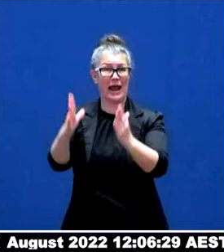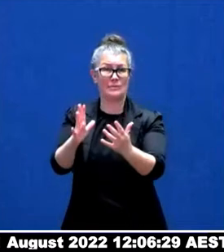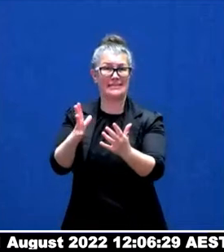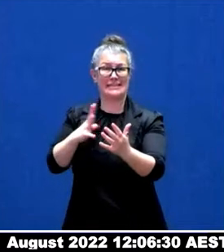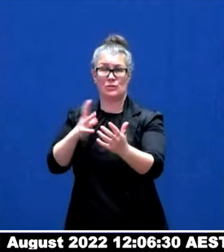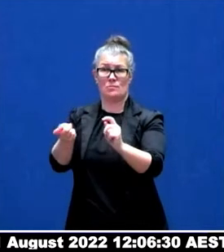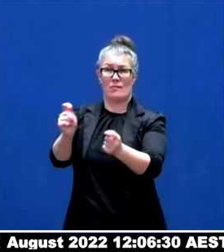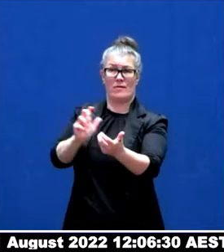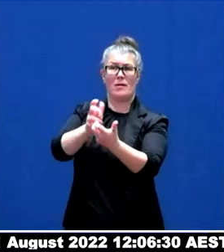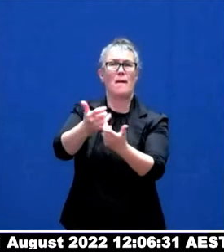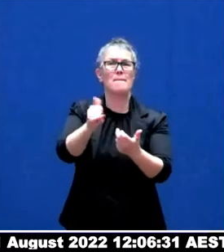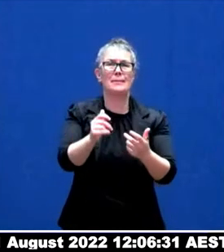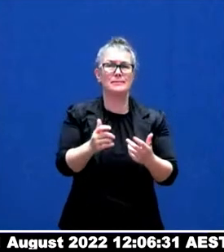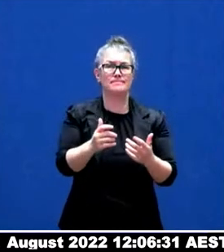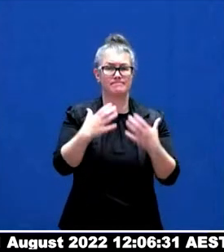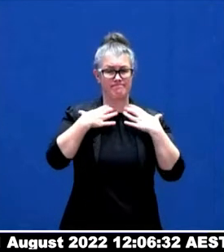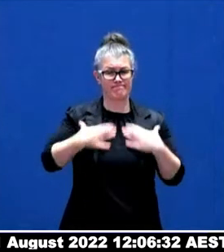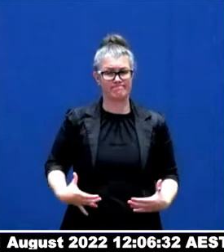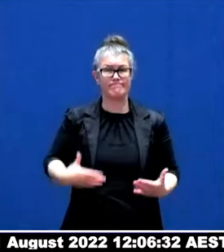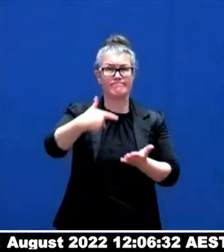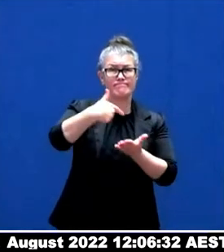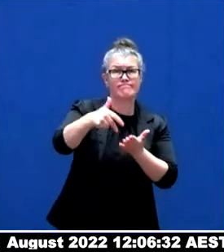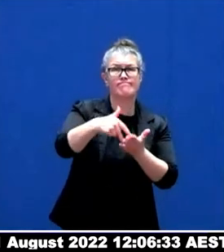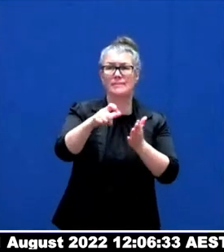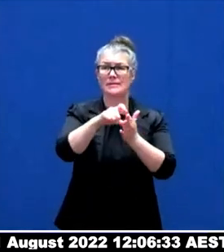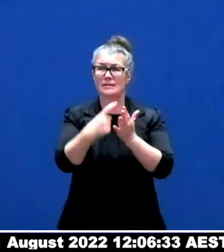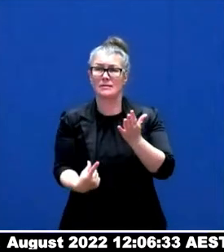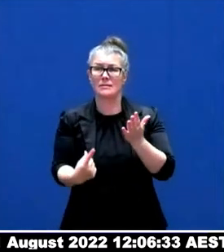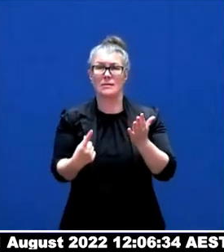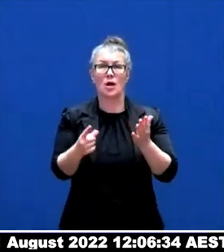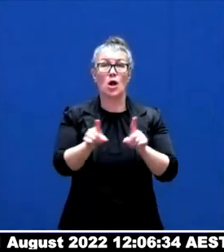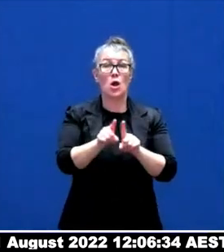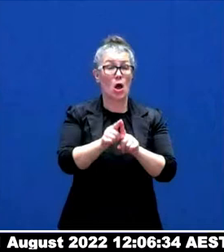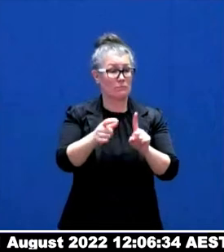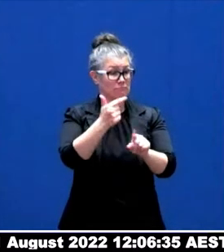got a mobility disability in terms of perhaps widening the doorways or making